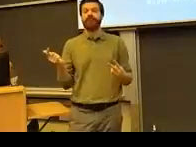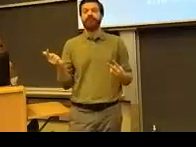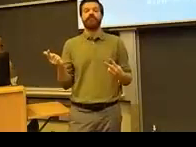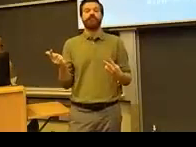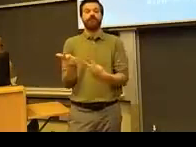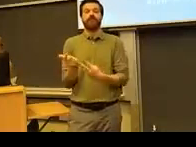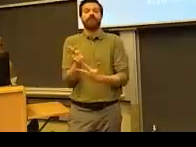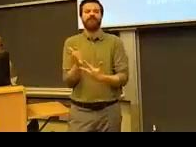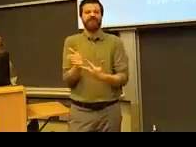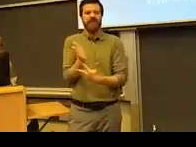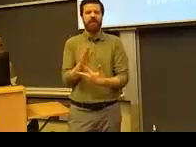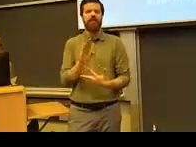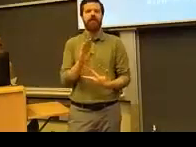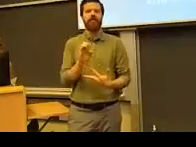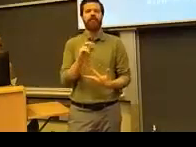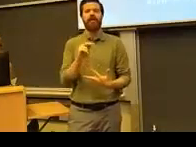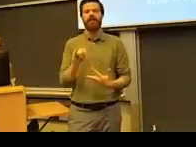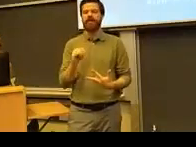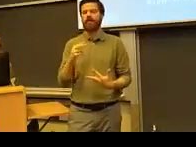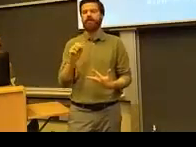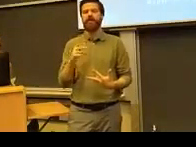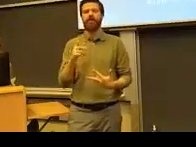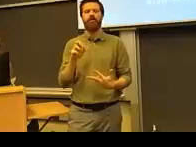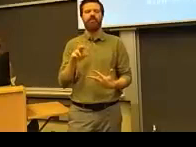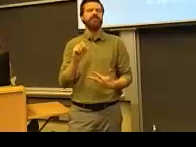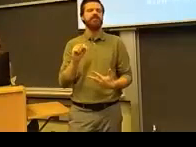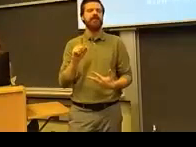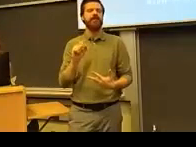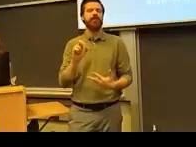Harris is Becky Harper who graduated from St Lawrence University with a bachelor's degree